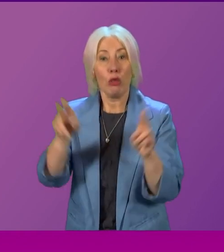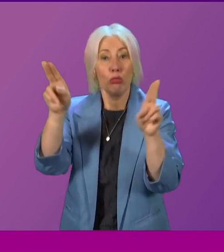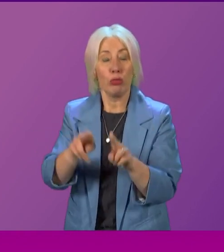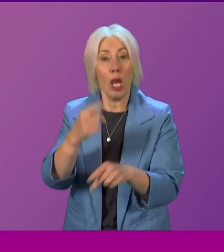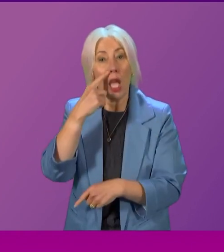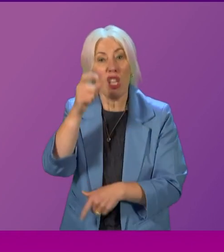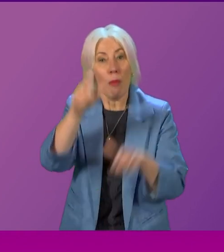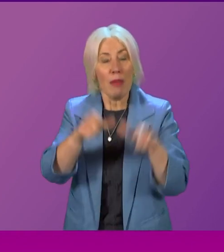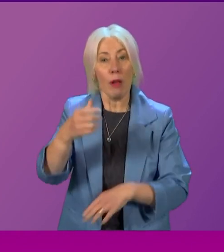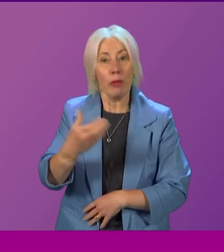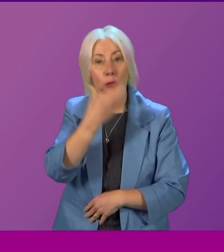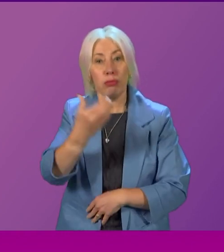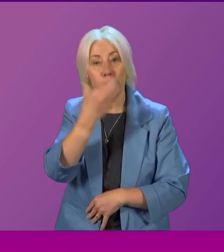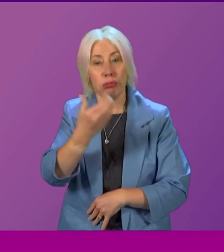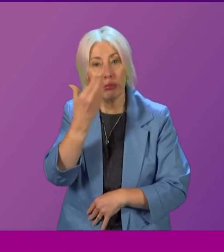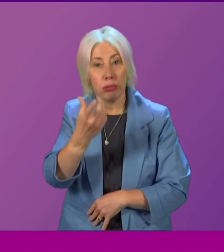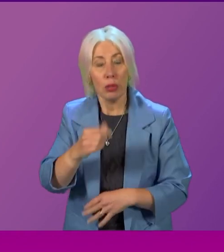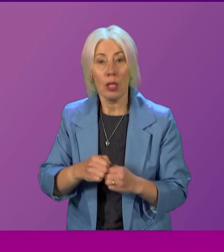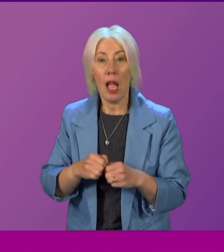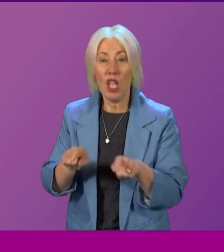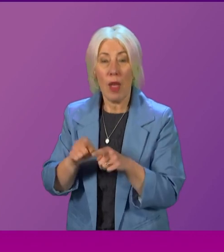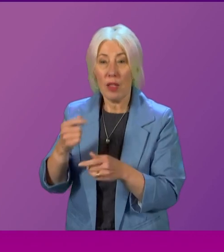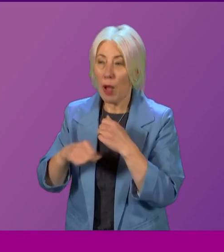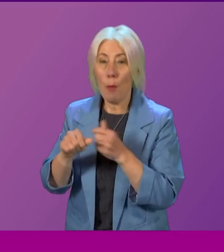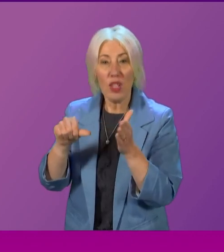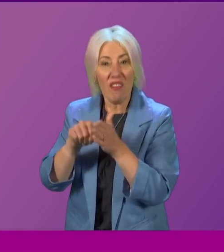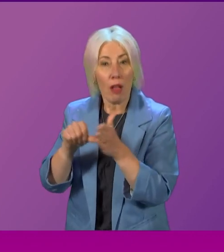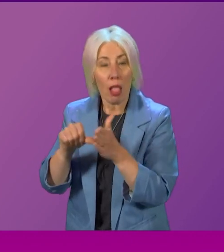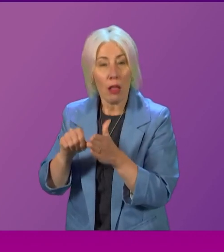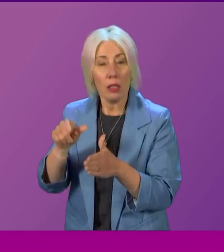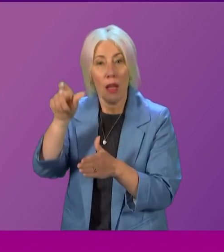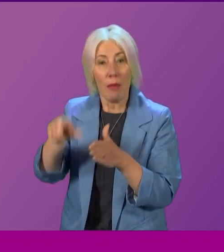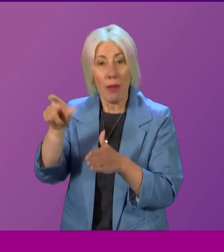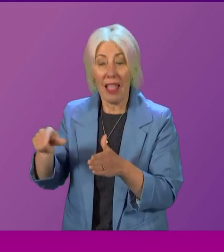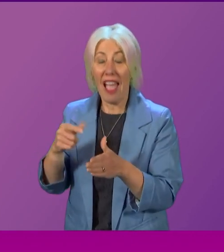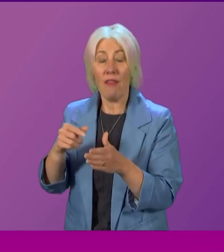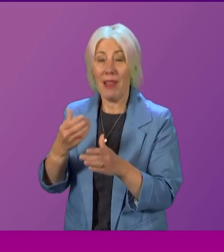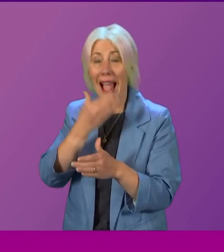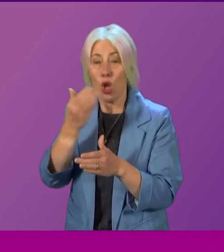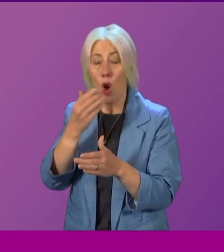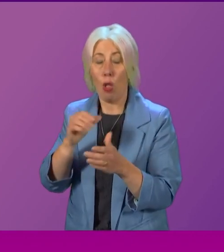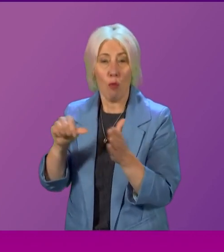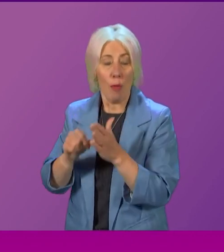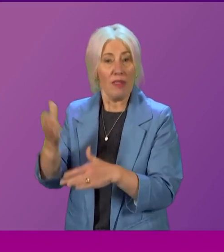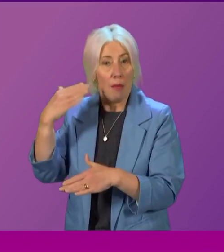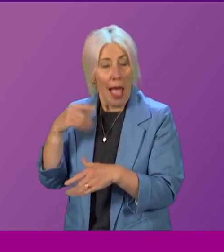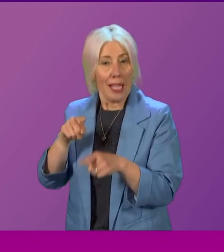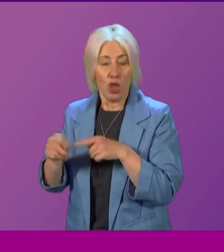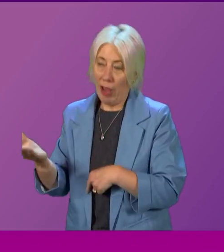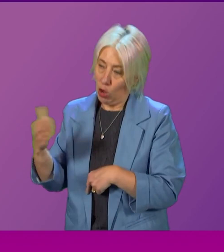drinking alcohol and making it easier for people with alcohol misuse issues to recover